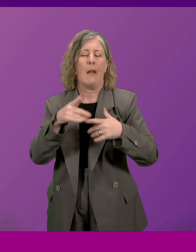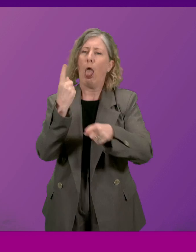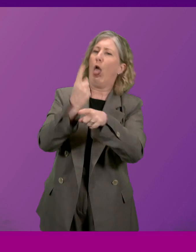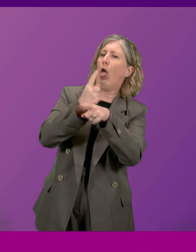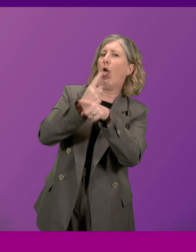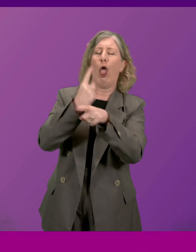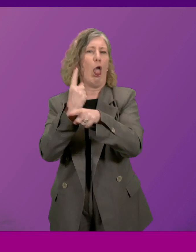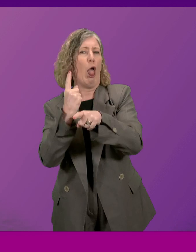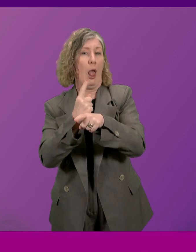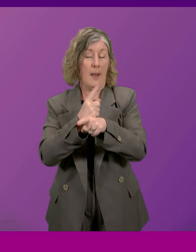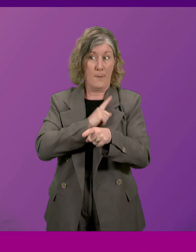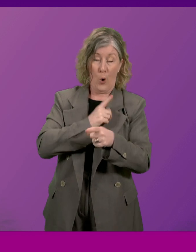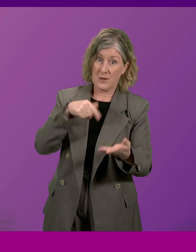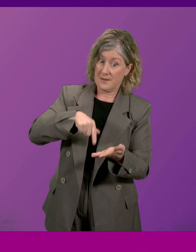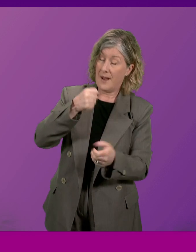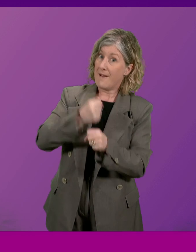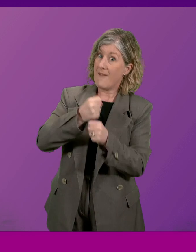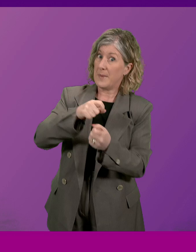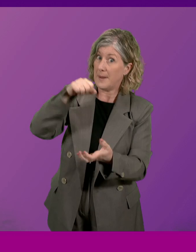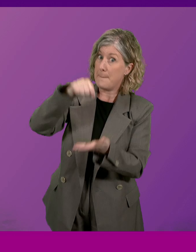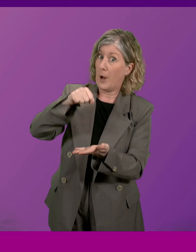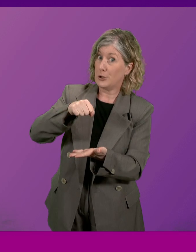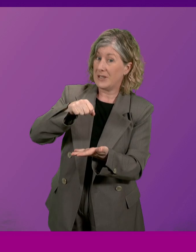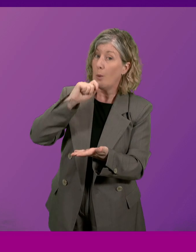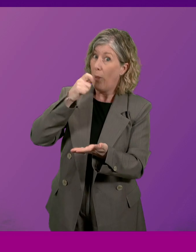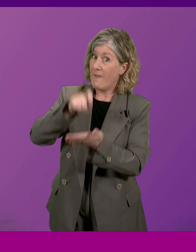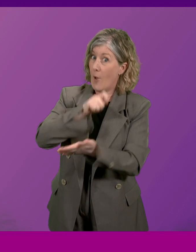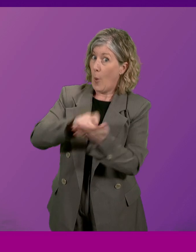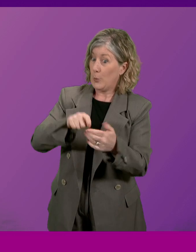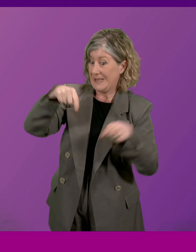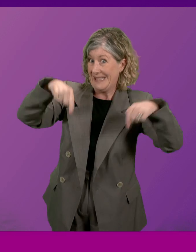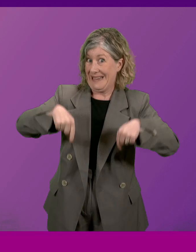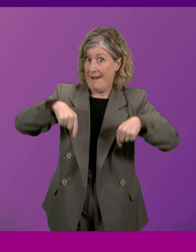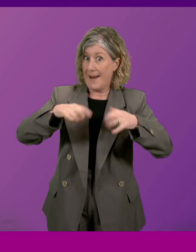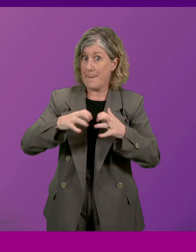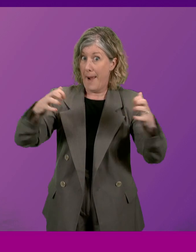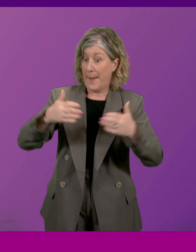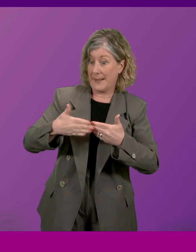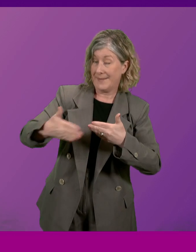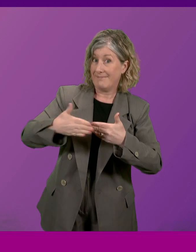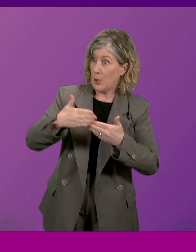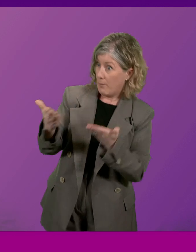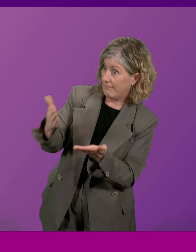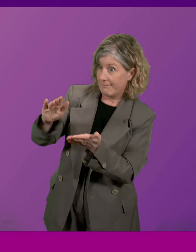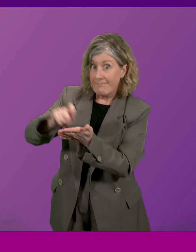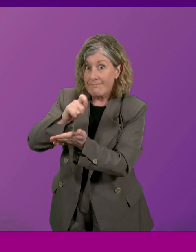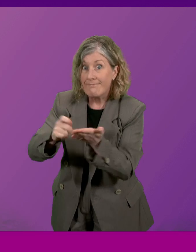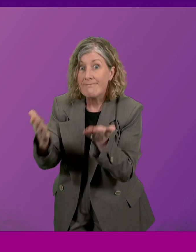budget will have to be voted for in this Parliament. The people of this country have